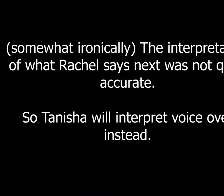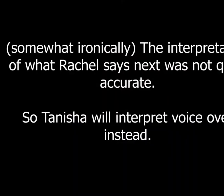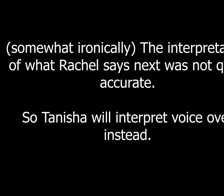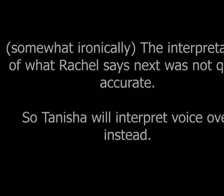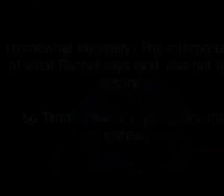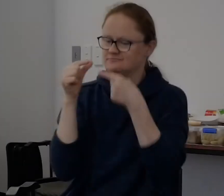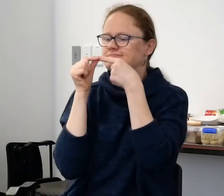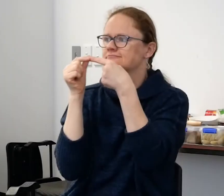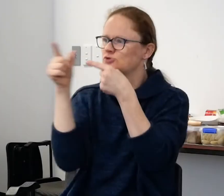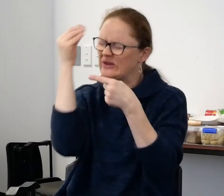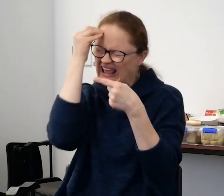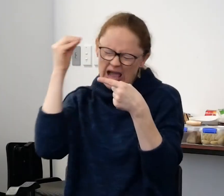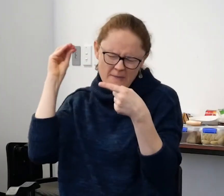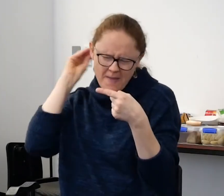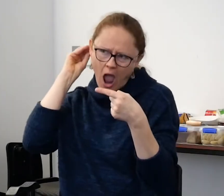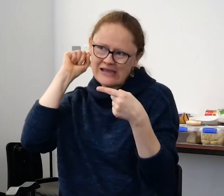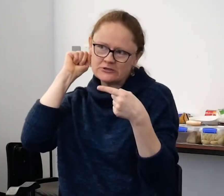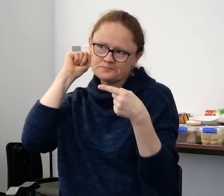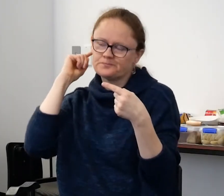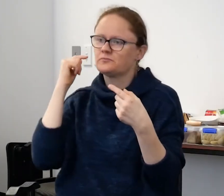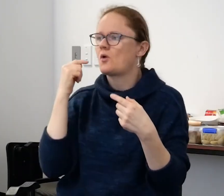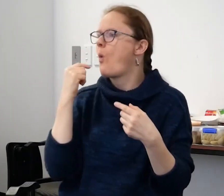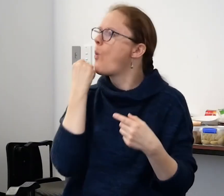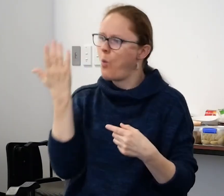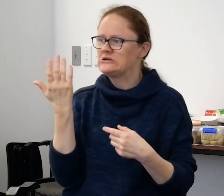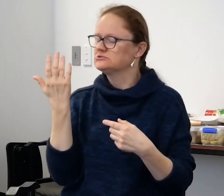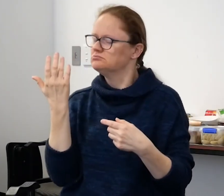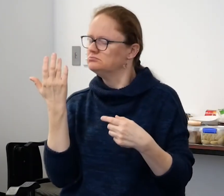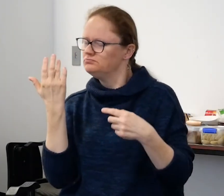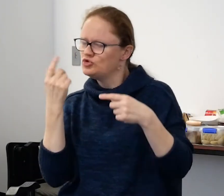Number one: the first thing that you need to keep in mind